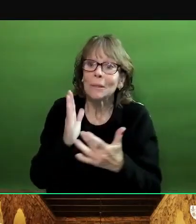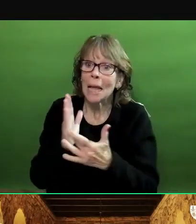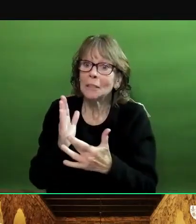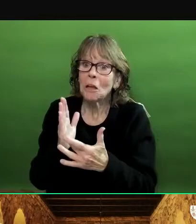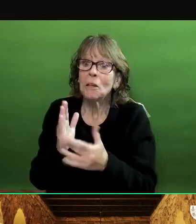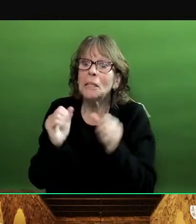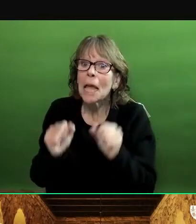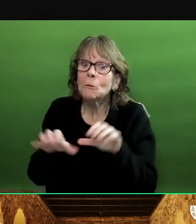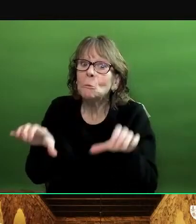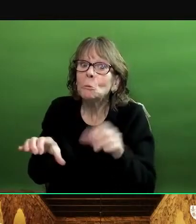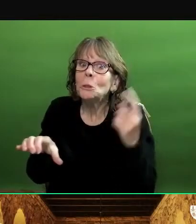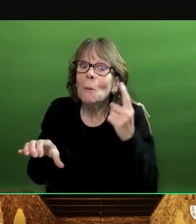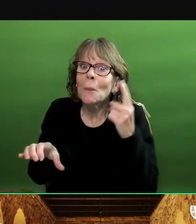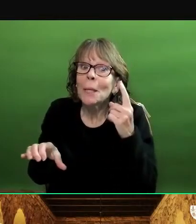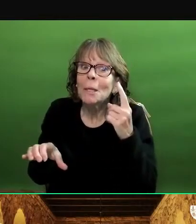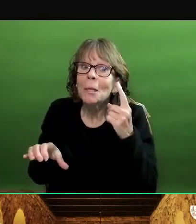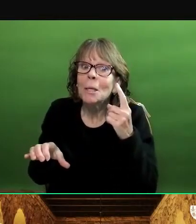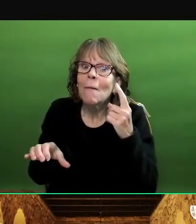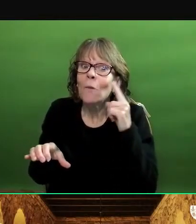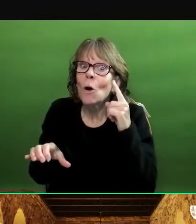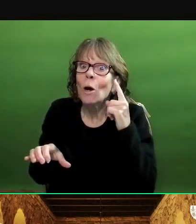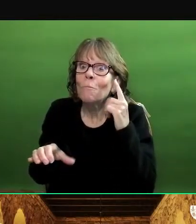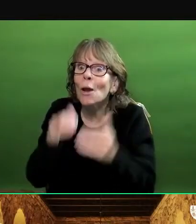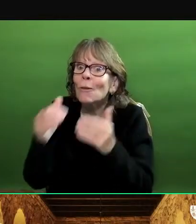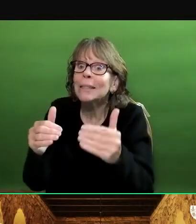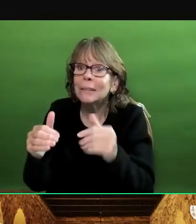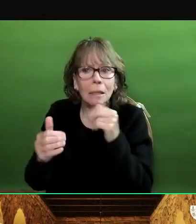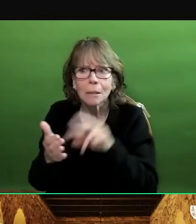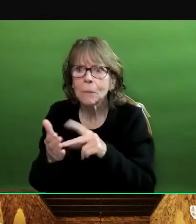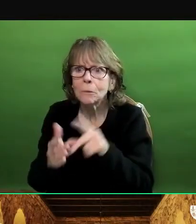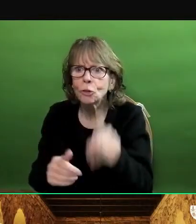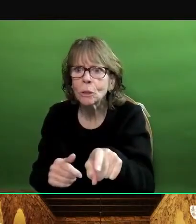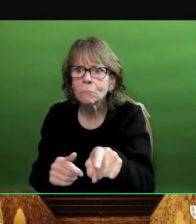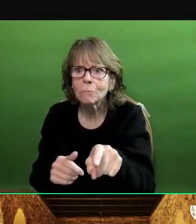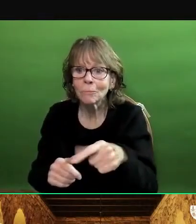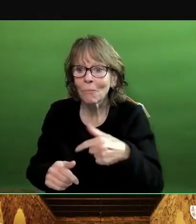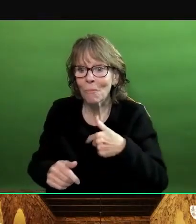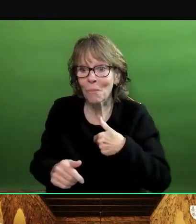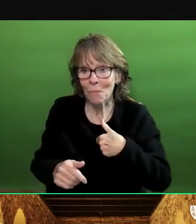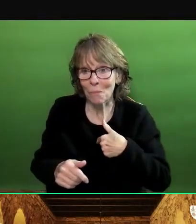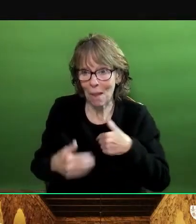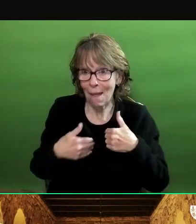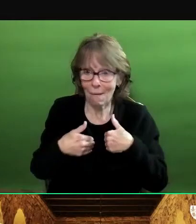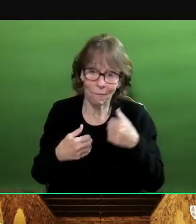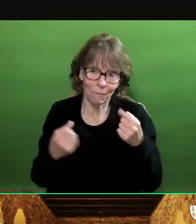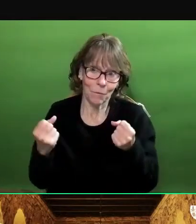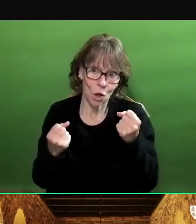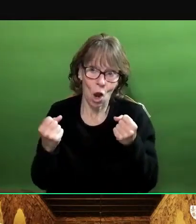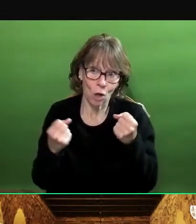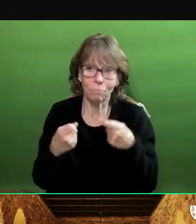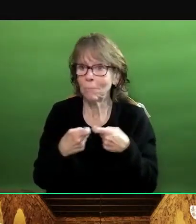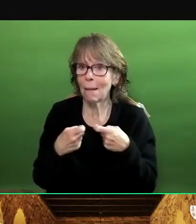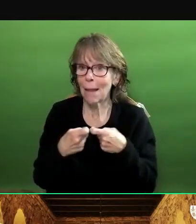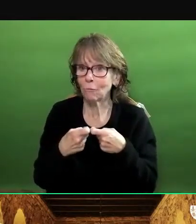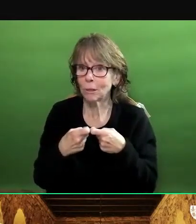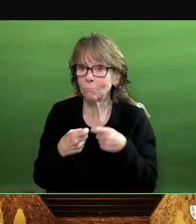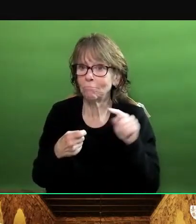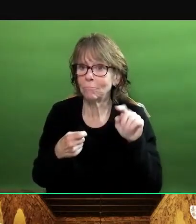we should. I am the proud owner of a car, an electric car, Tesla, that is capable of